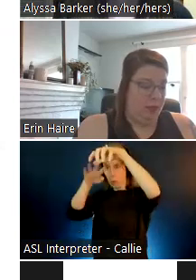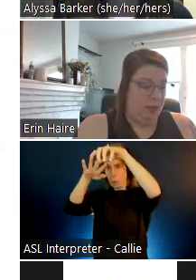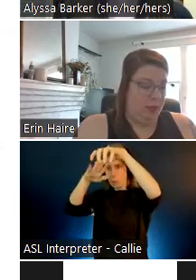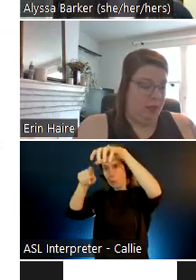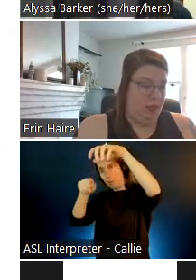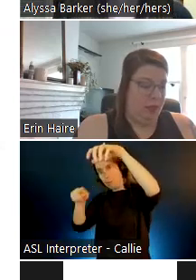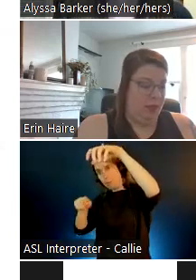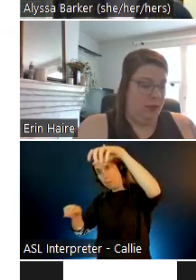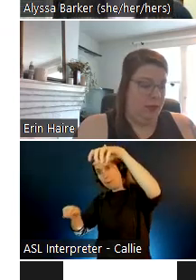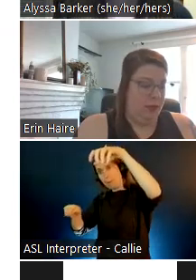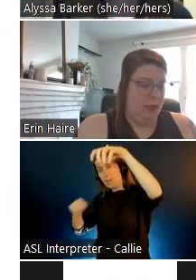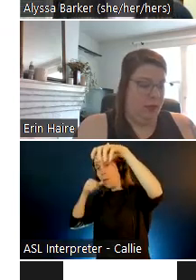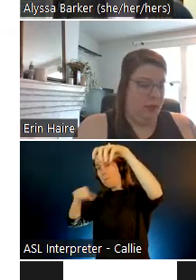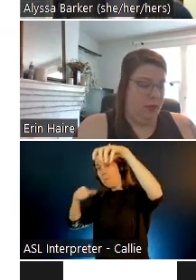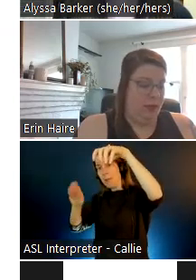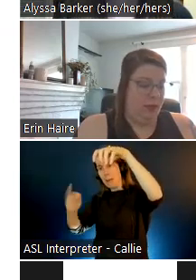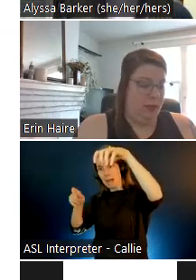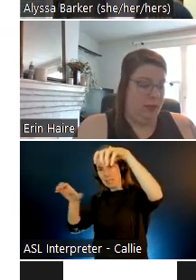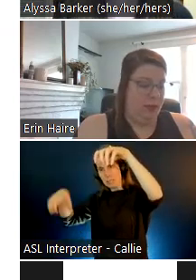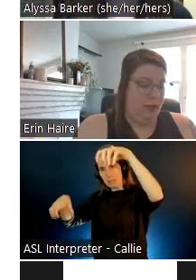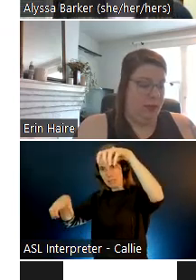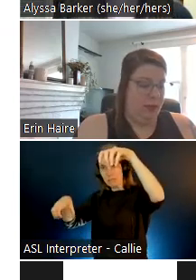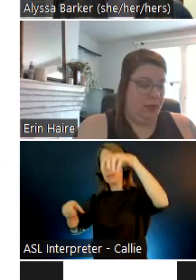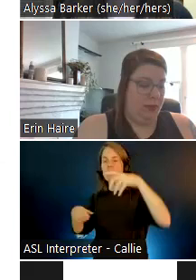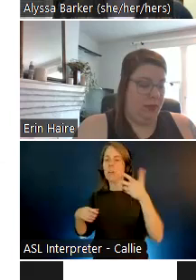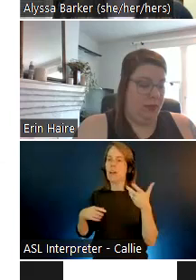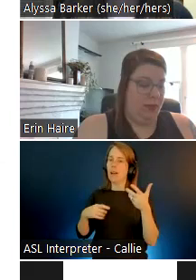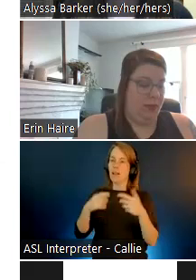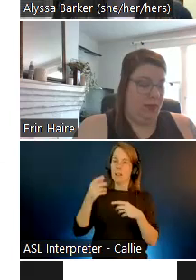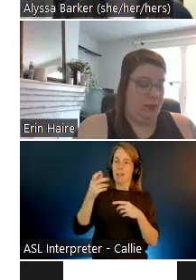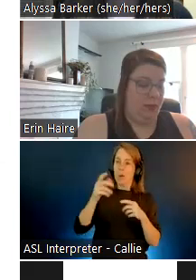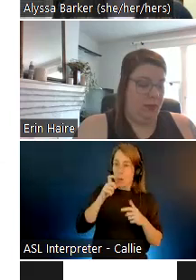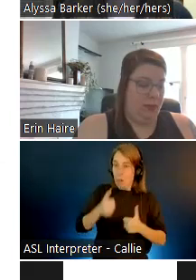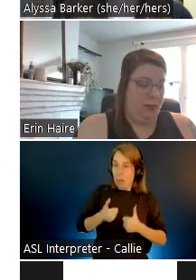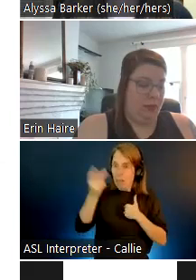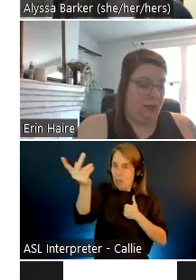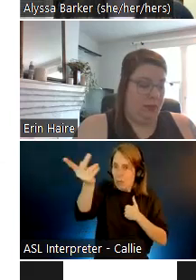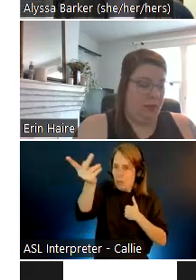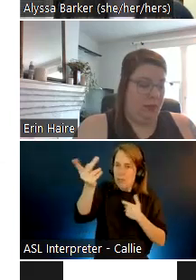both the folks there were elderly and and going down the either through their yard or through